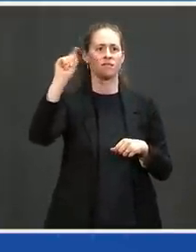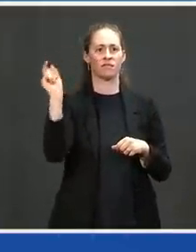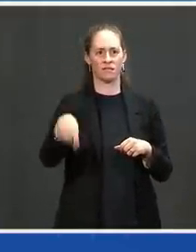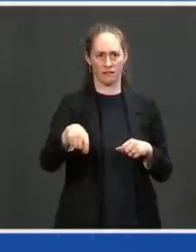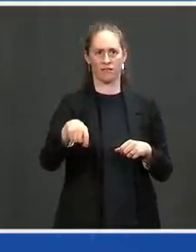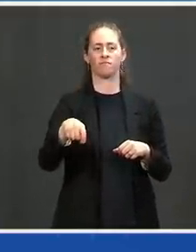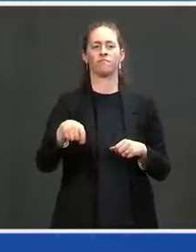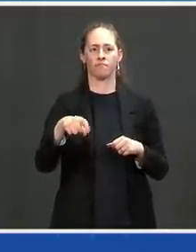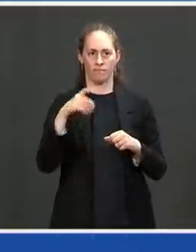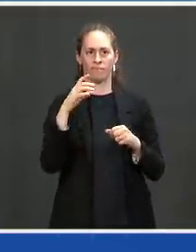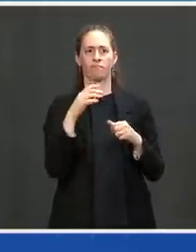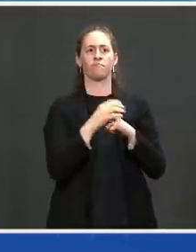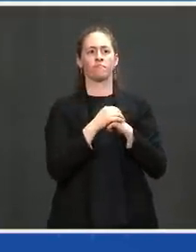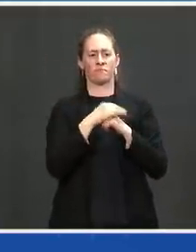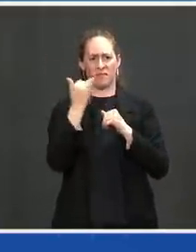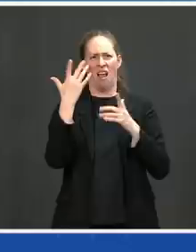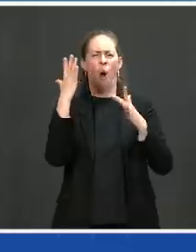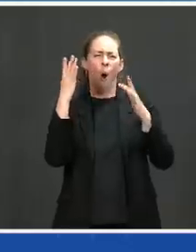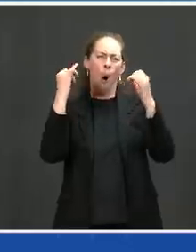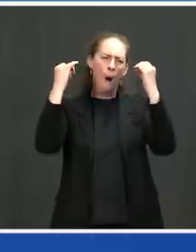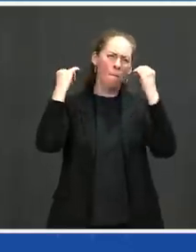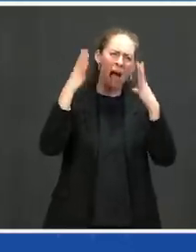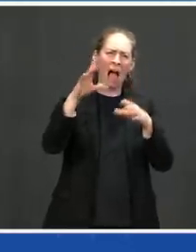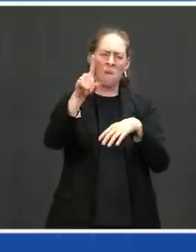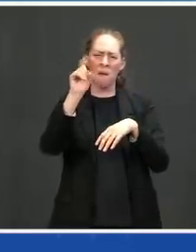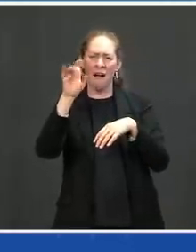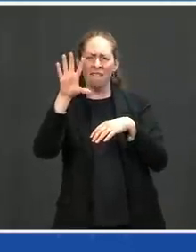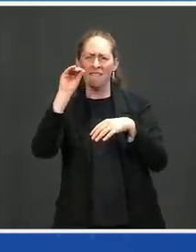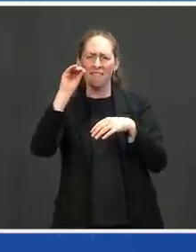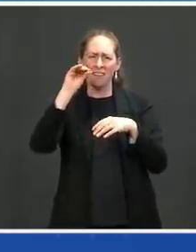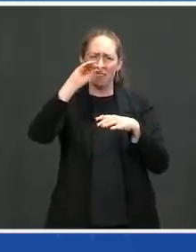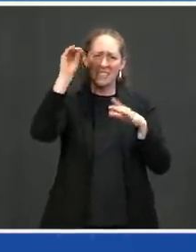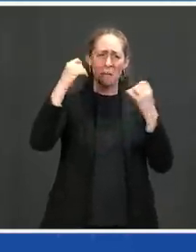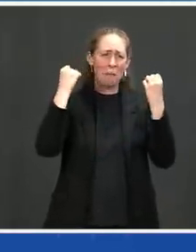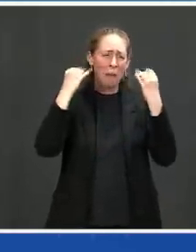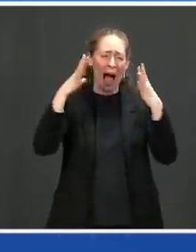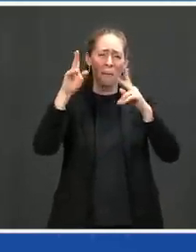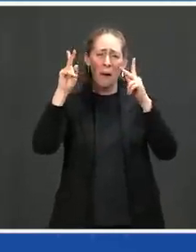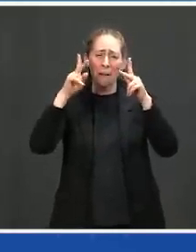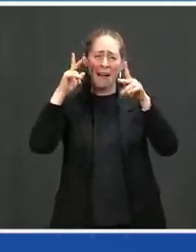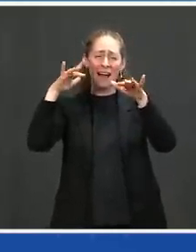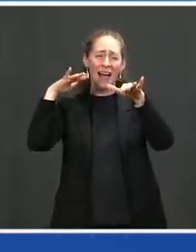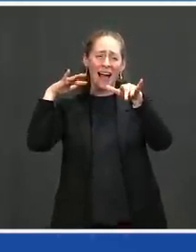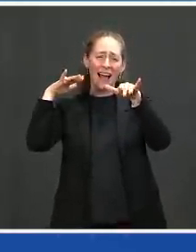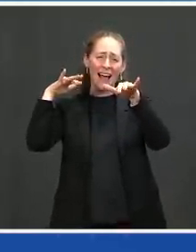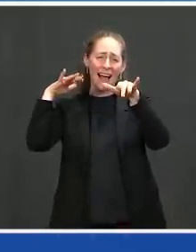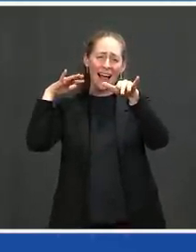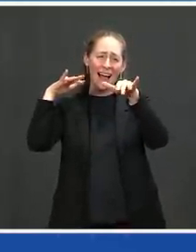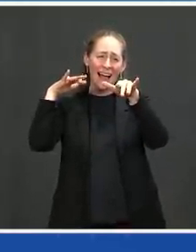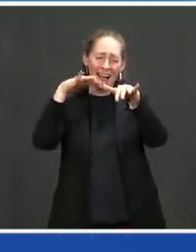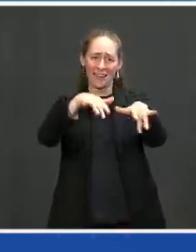There are kids that are sleeping on floors. They are packed into these pods. I've spoken to lawyers who say that they --